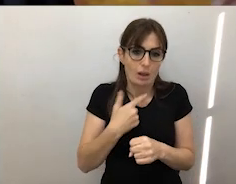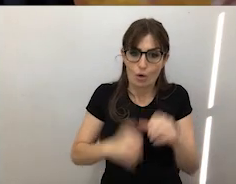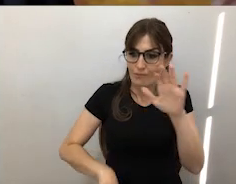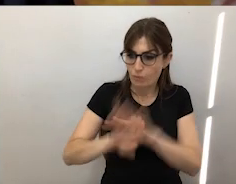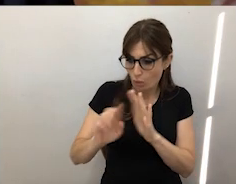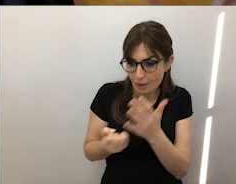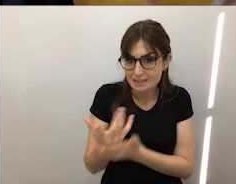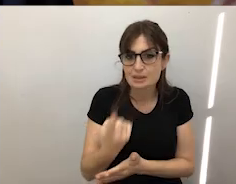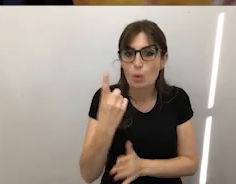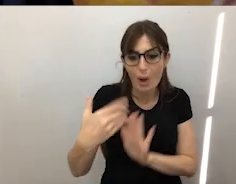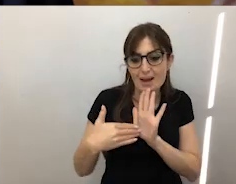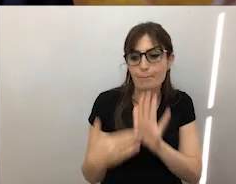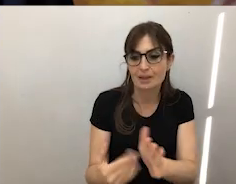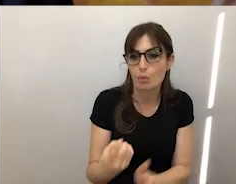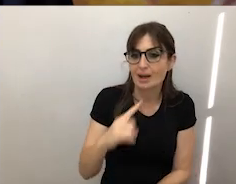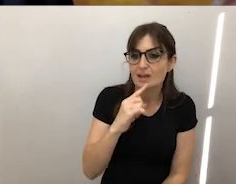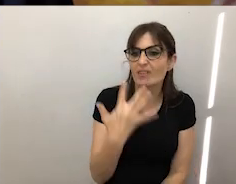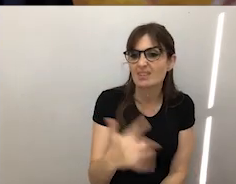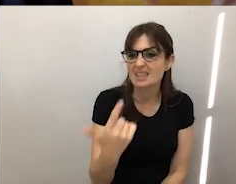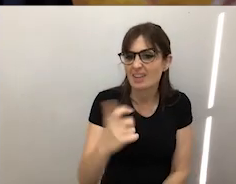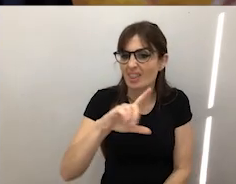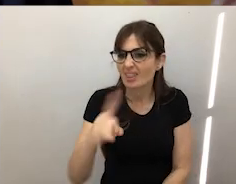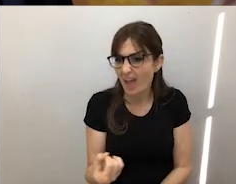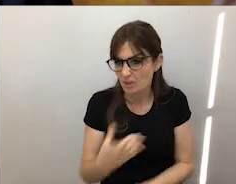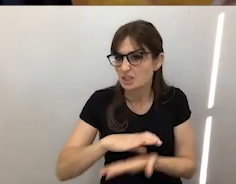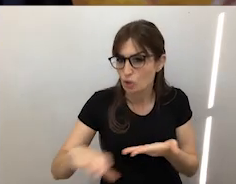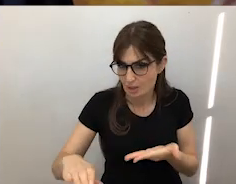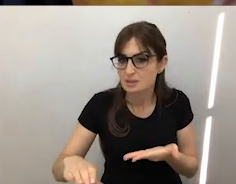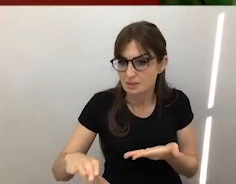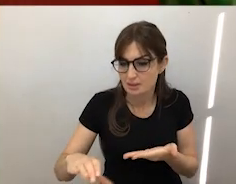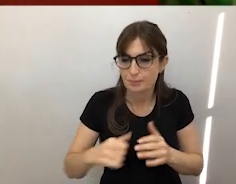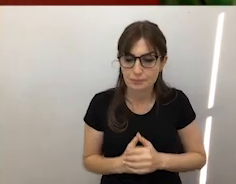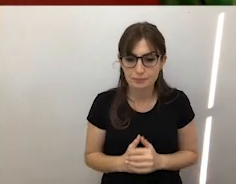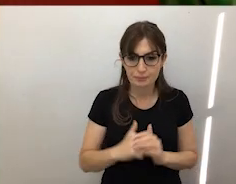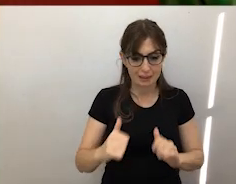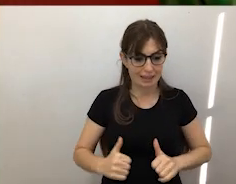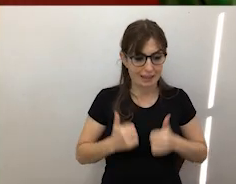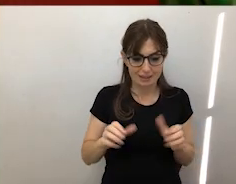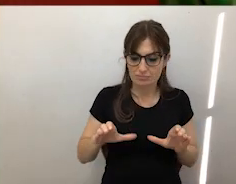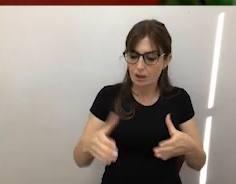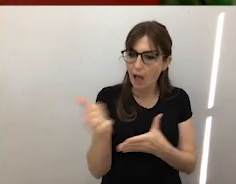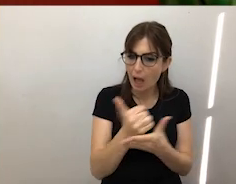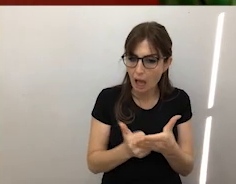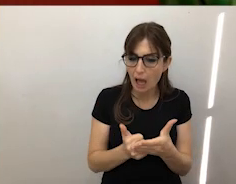total expenses are $1,157,000. In the creative arts sector, common types